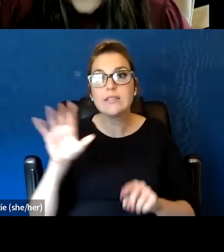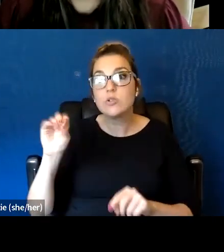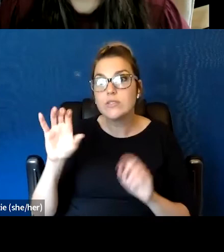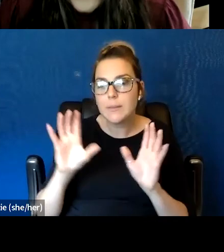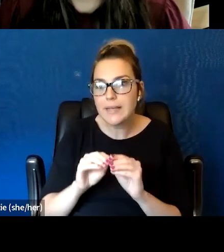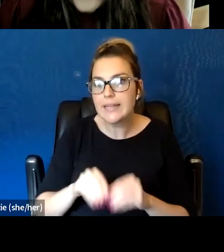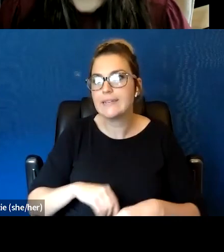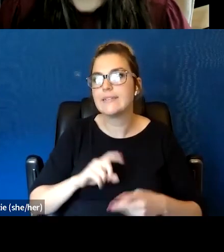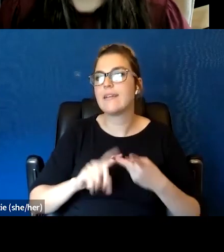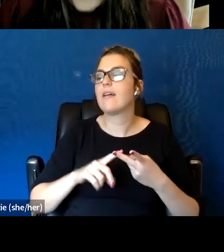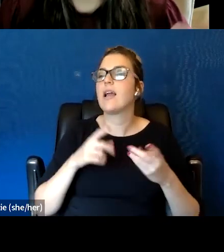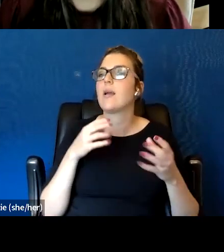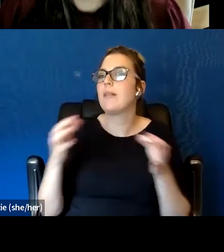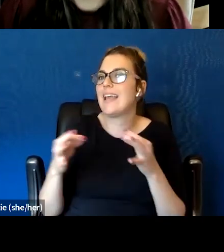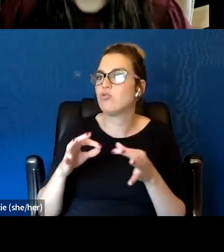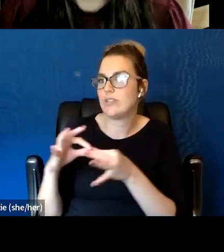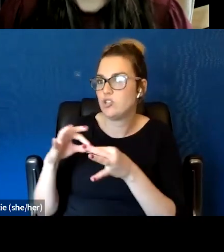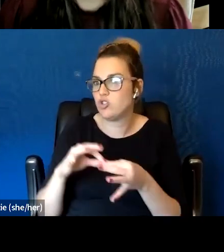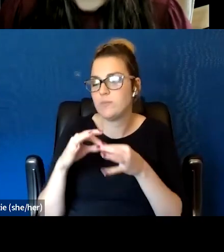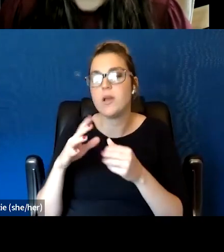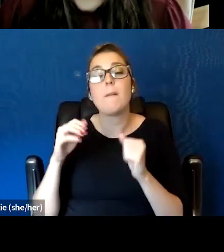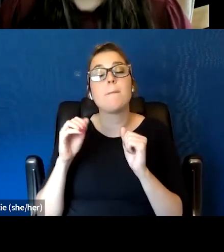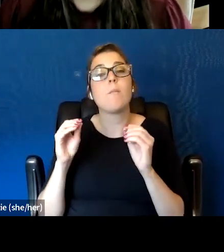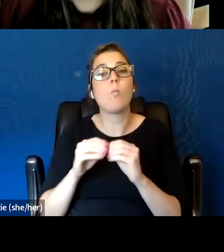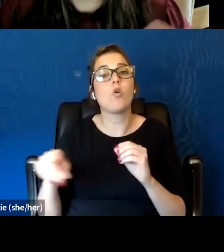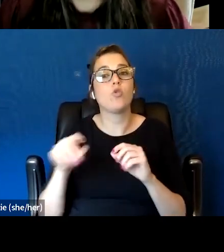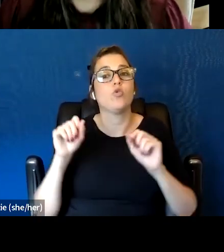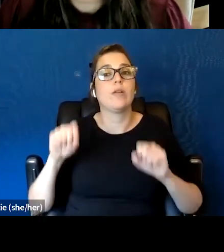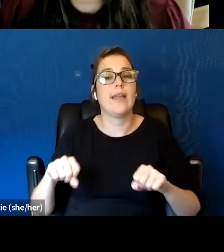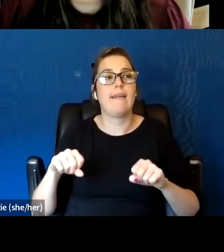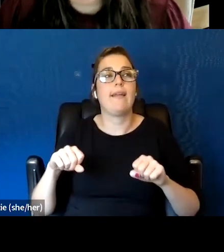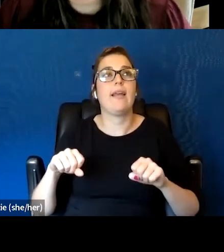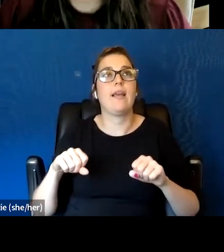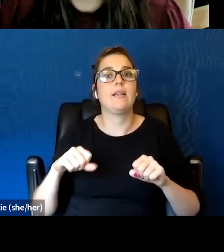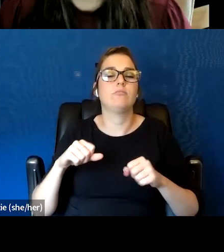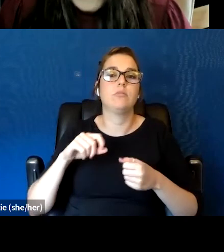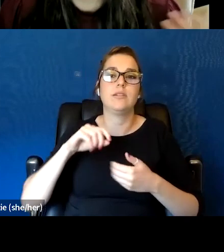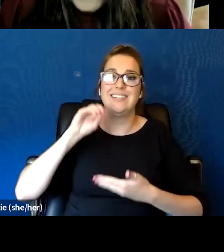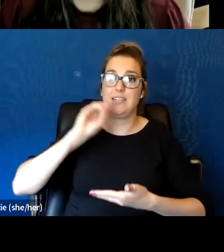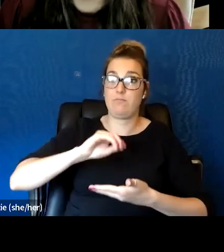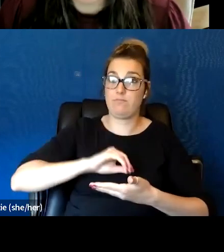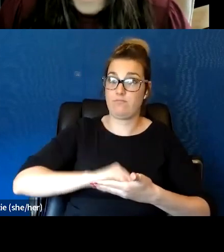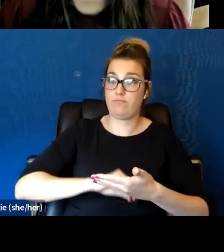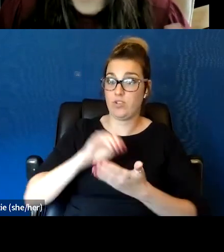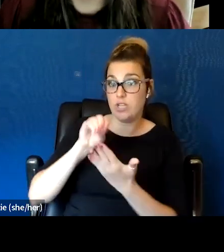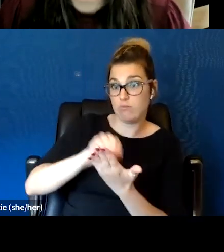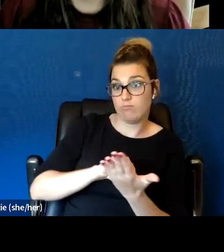But also the more that you can kind of keep track of information about the people that you're trying to serve or that you're seeing are kind of being left out